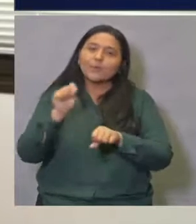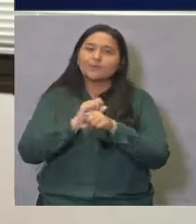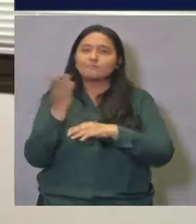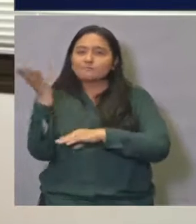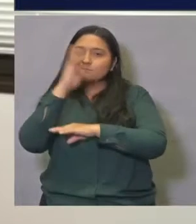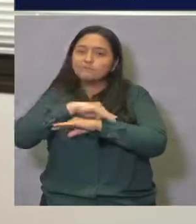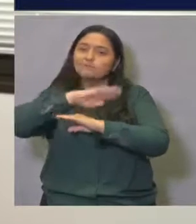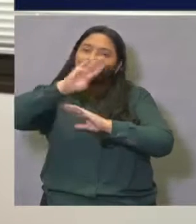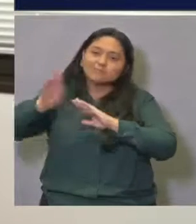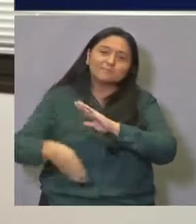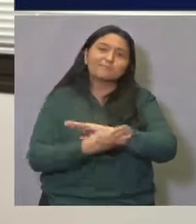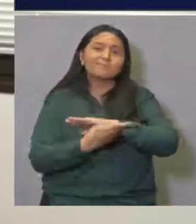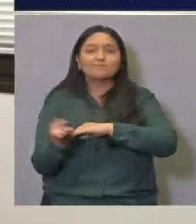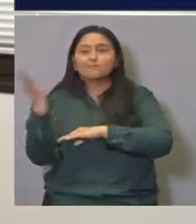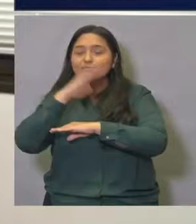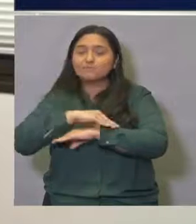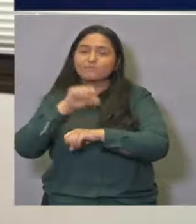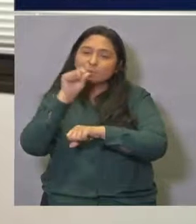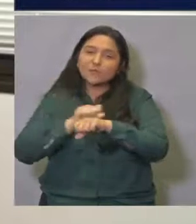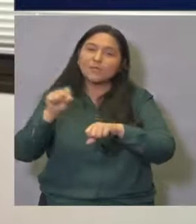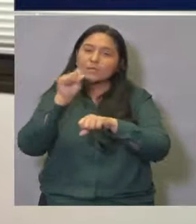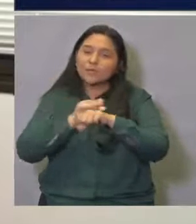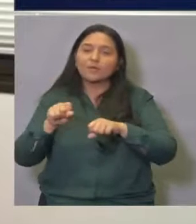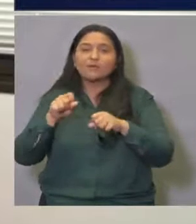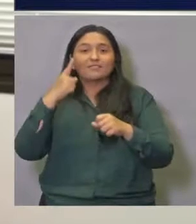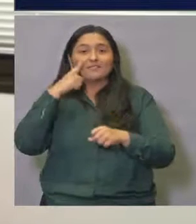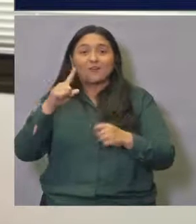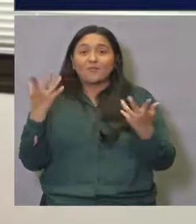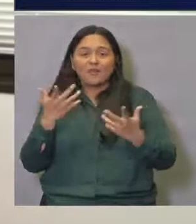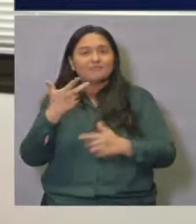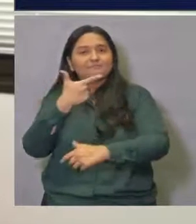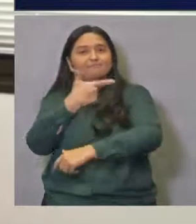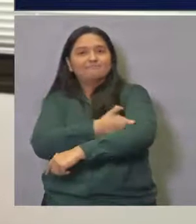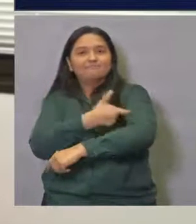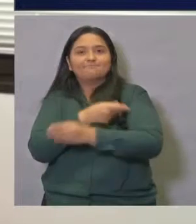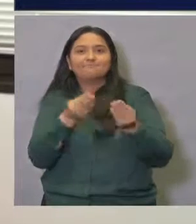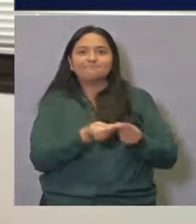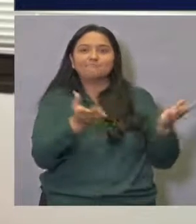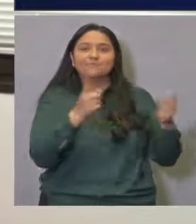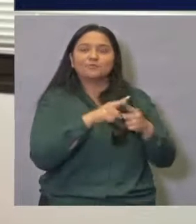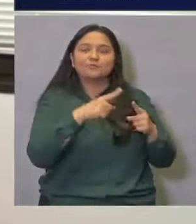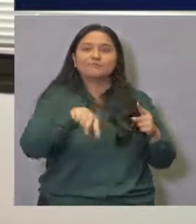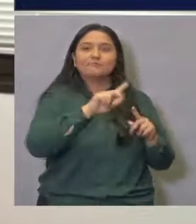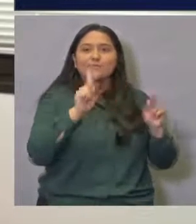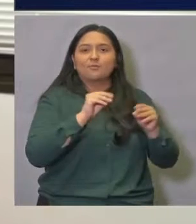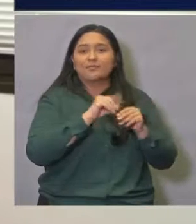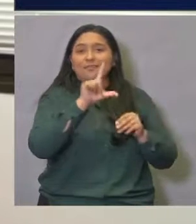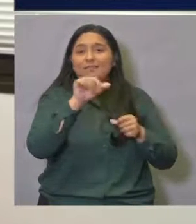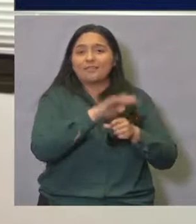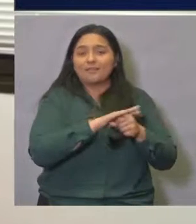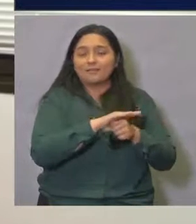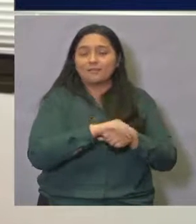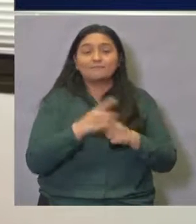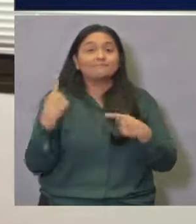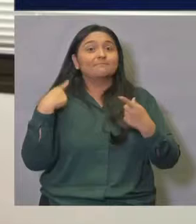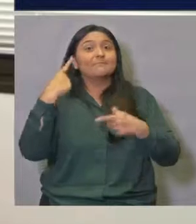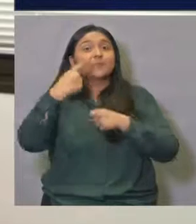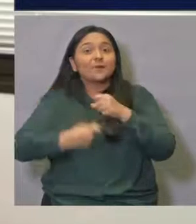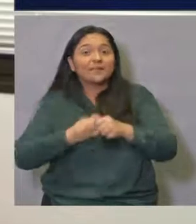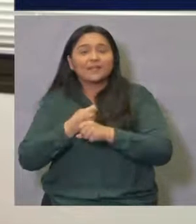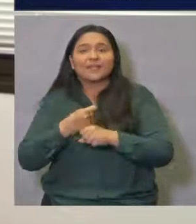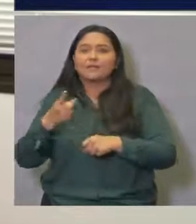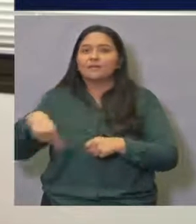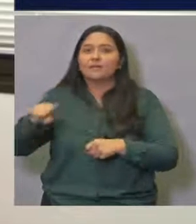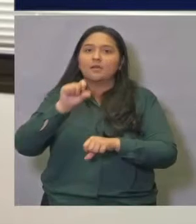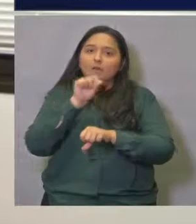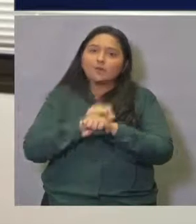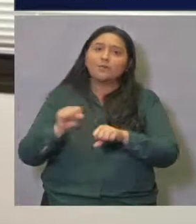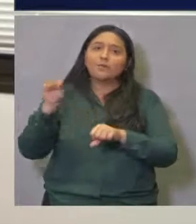PÚBLICA.